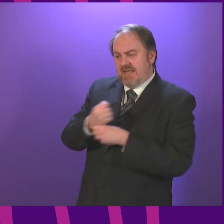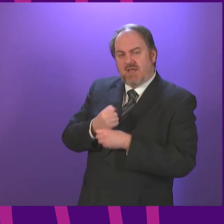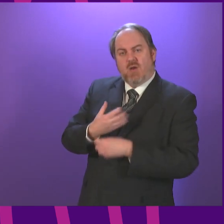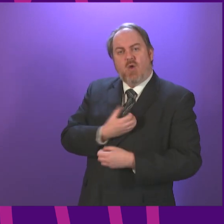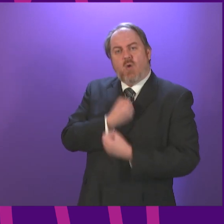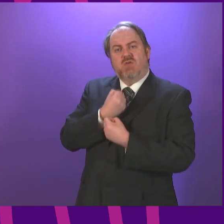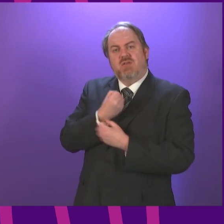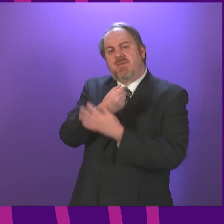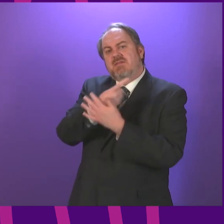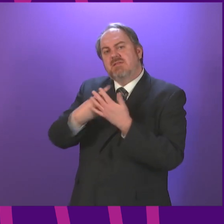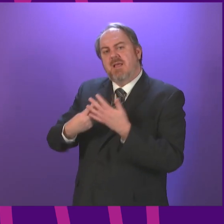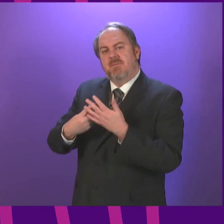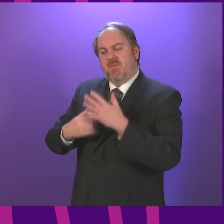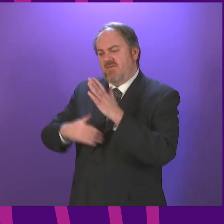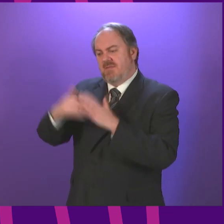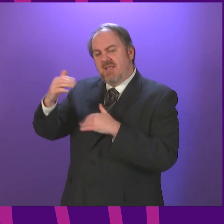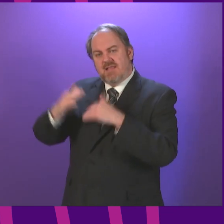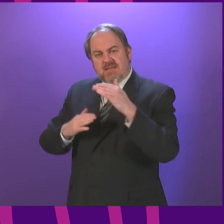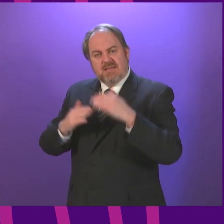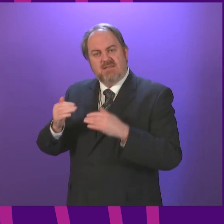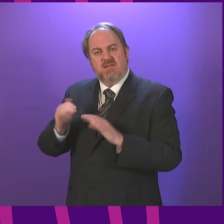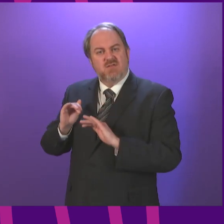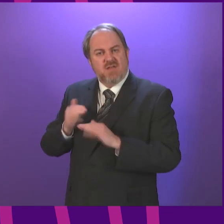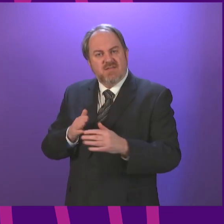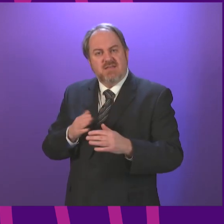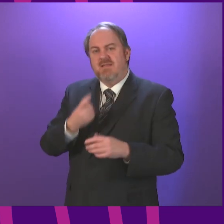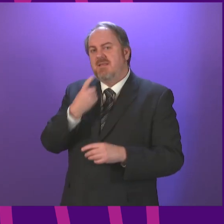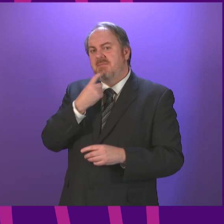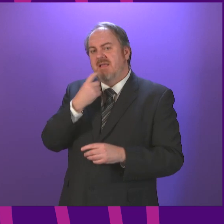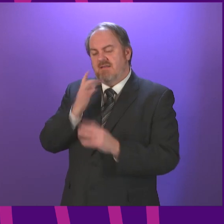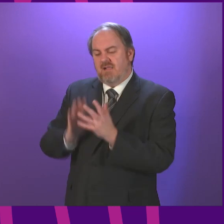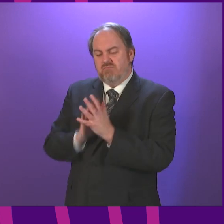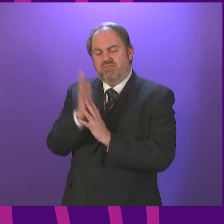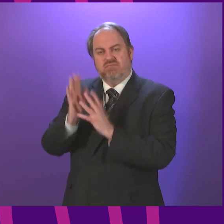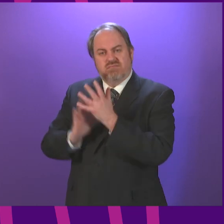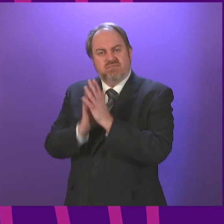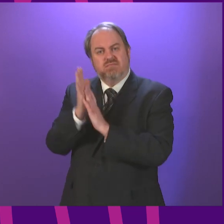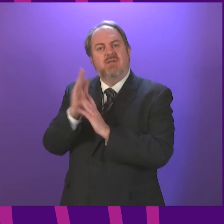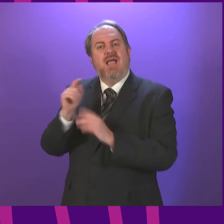GFG Alliance at Lochaber, including the smelter, the Lochaber power station and landholdings,